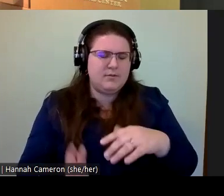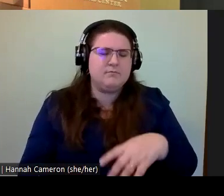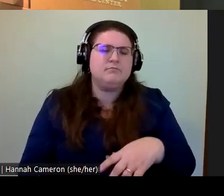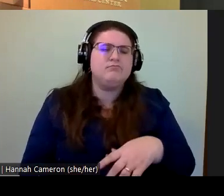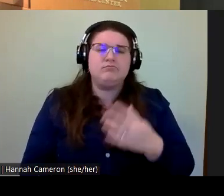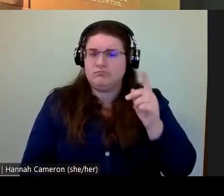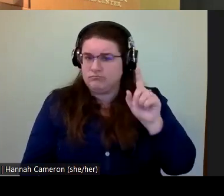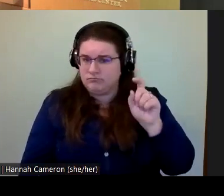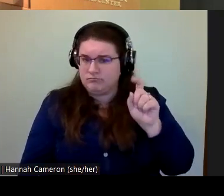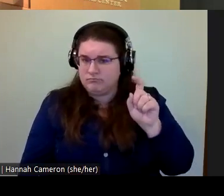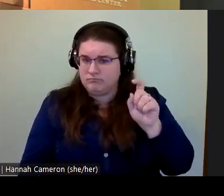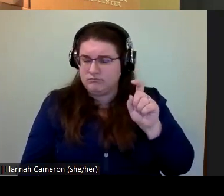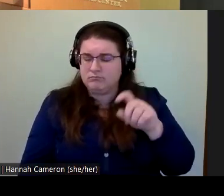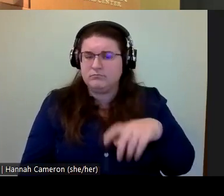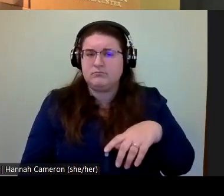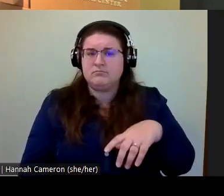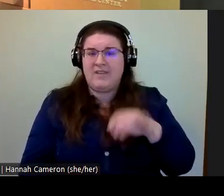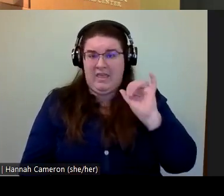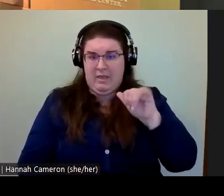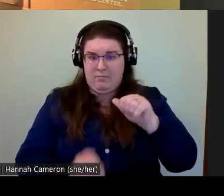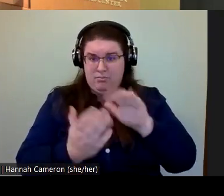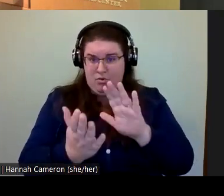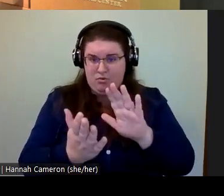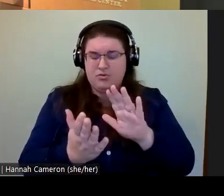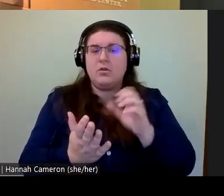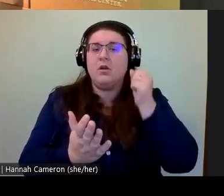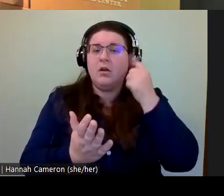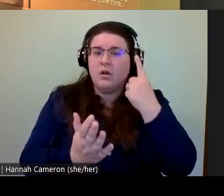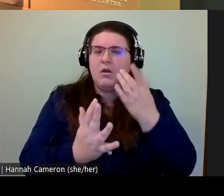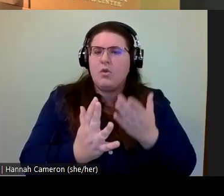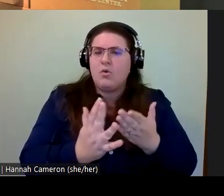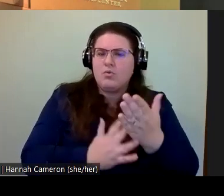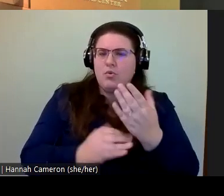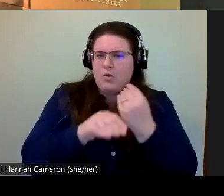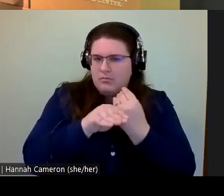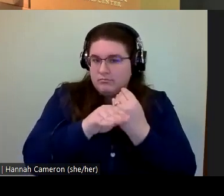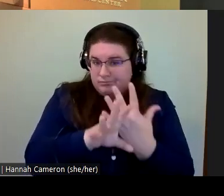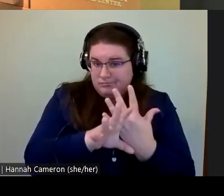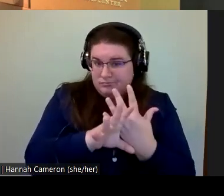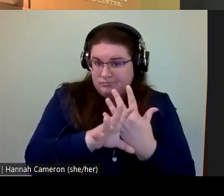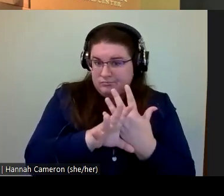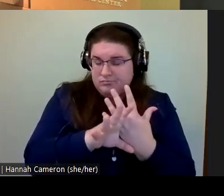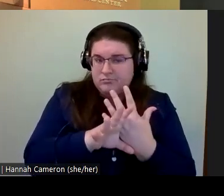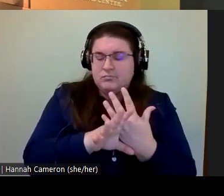an approach uh facilitated by telea health for patients with bipolar disorder or PTSD in rural